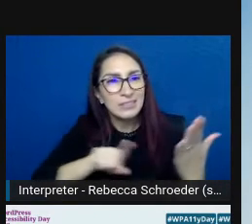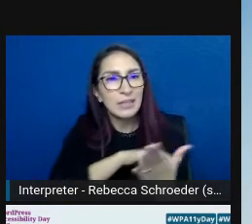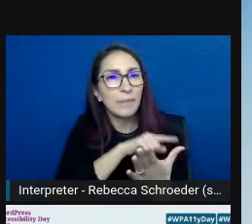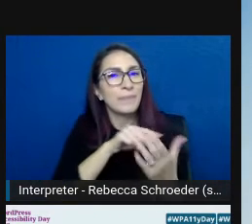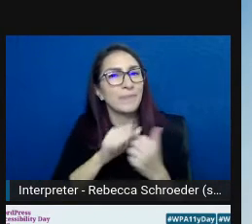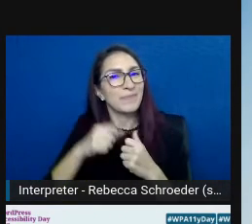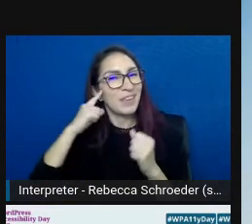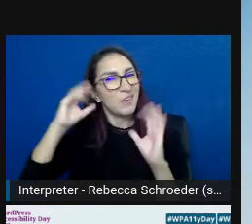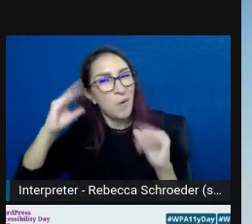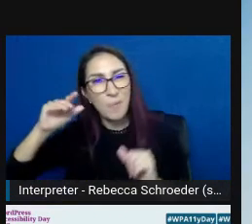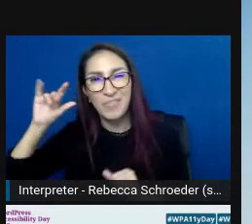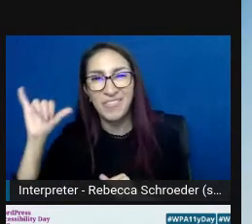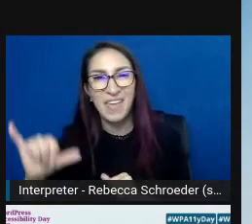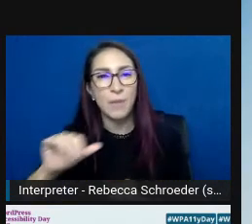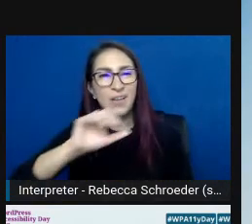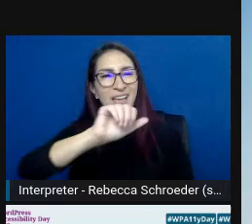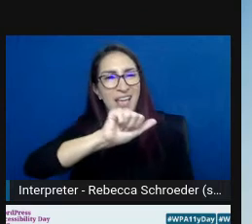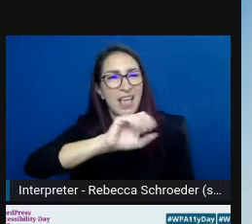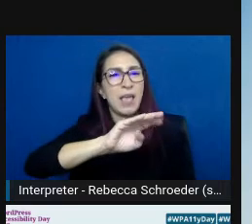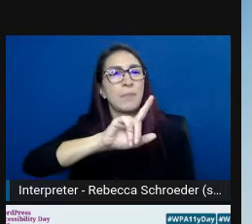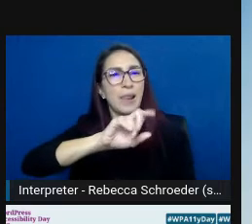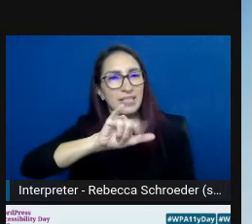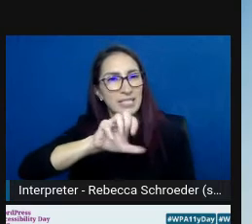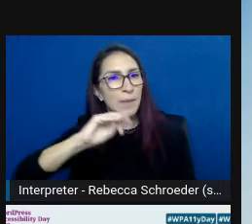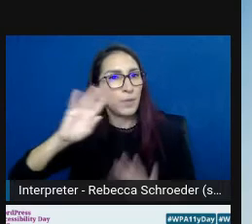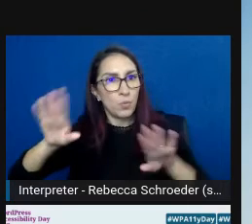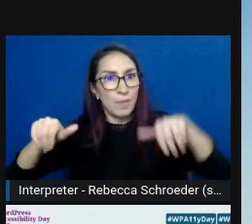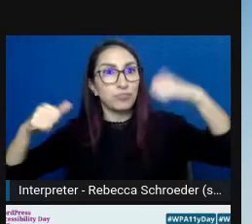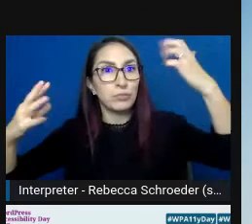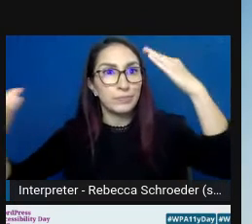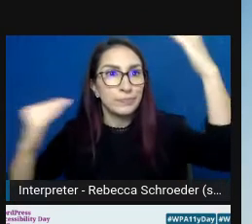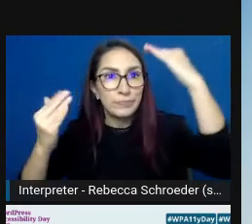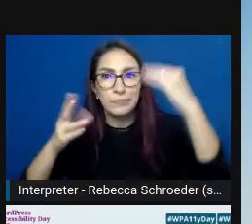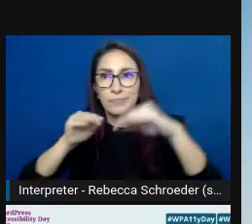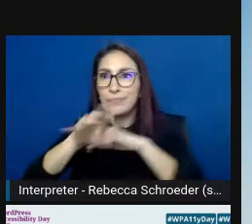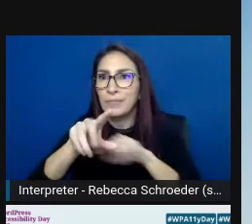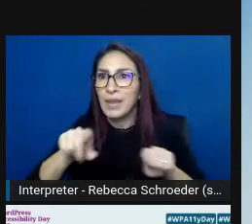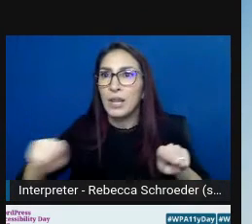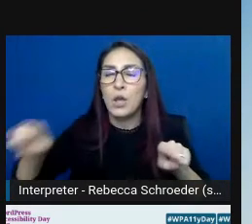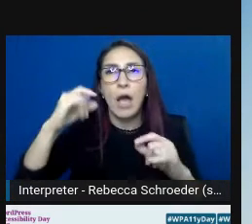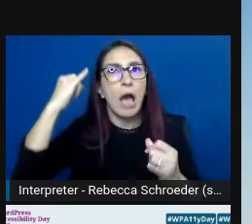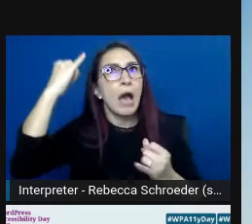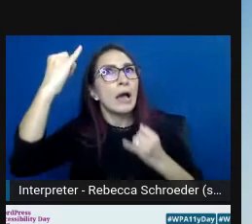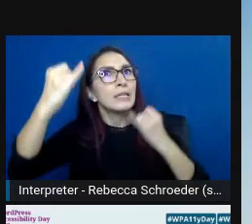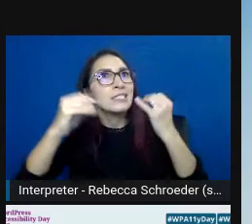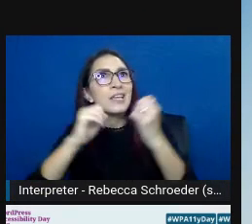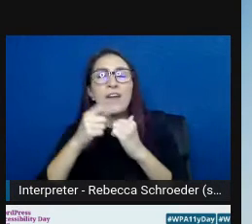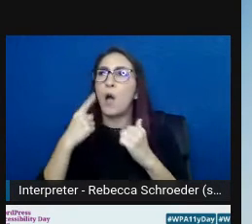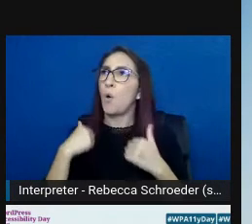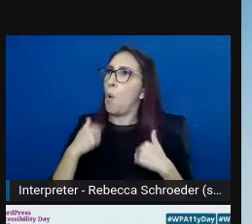I'm hoping to give you some ideas on how you can make changes. By attending this conference I'm pretty sure